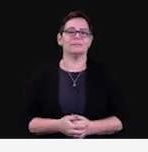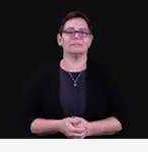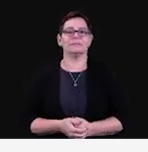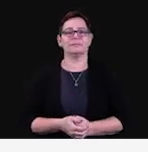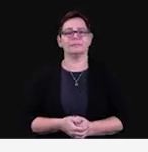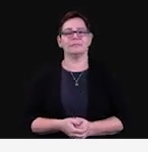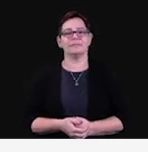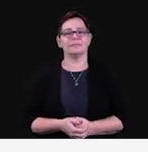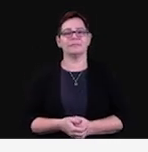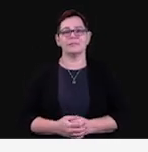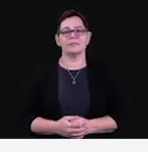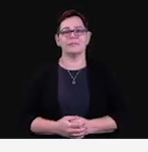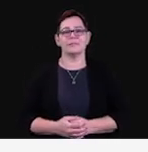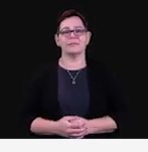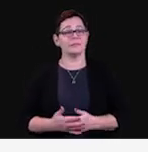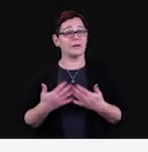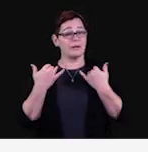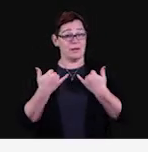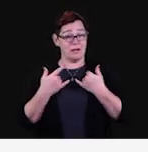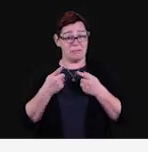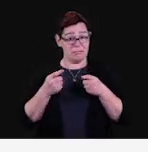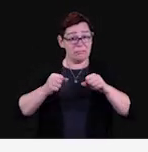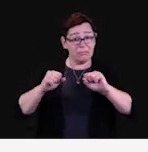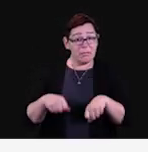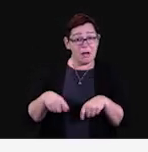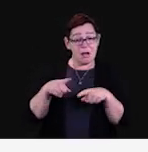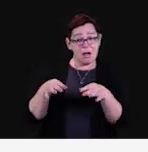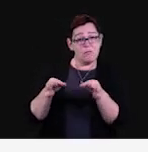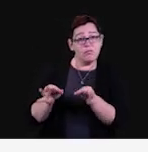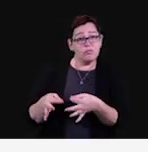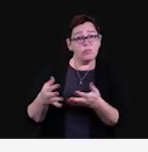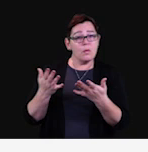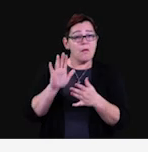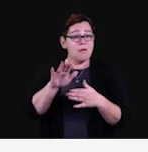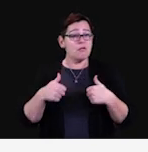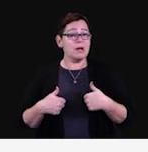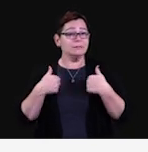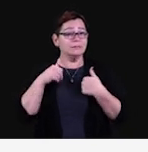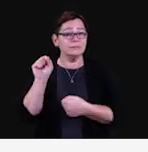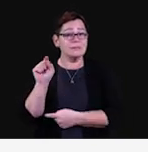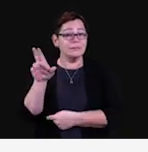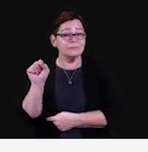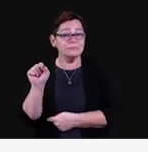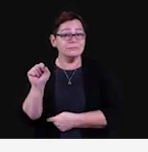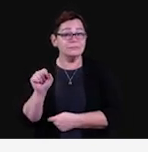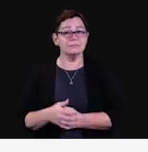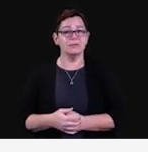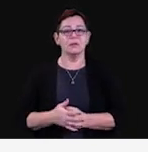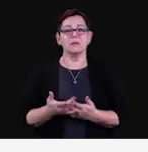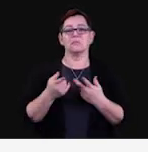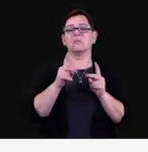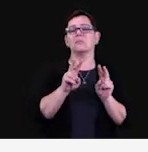Now, are you able to determine your residency status? Let’s look at some other useful information together.